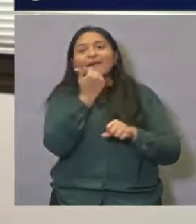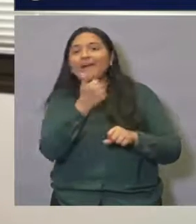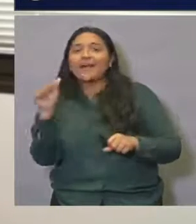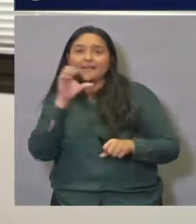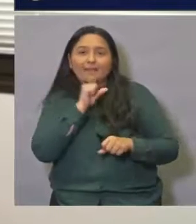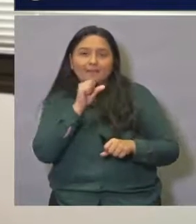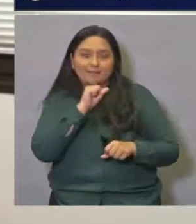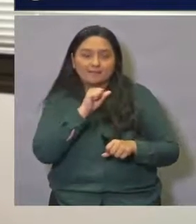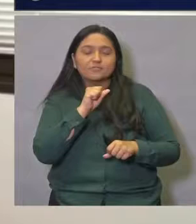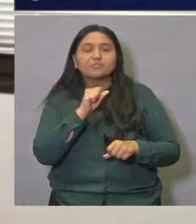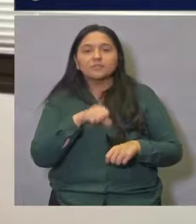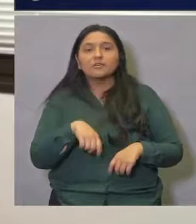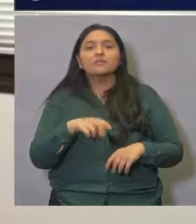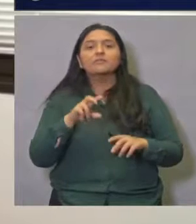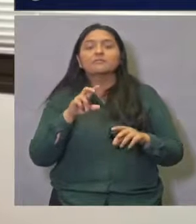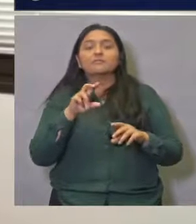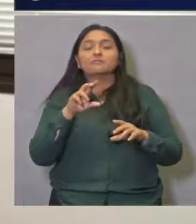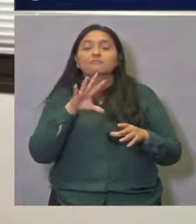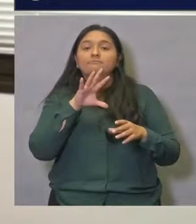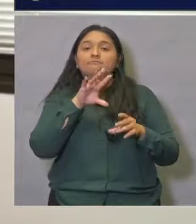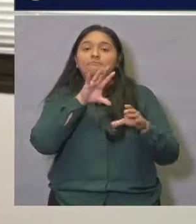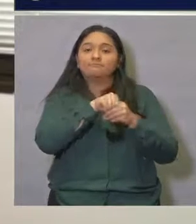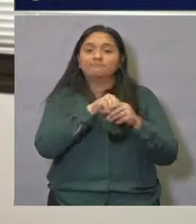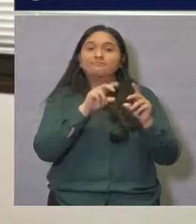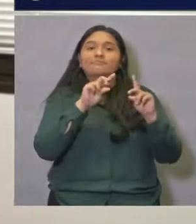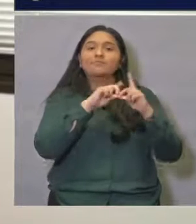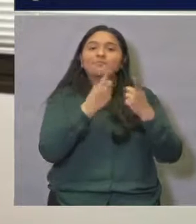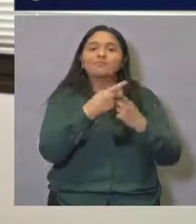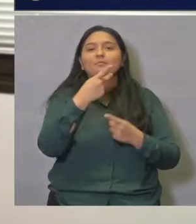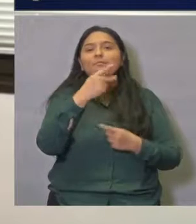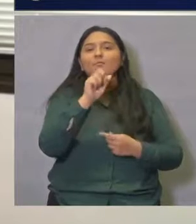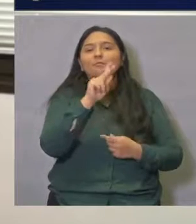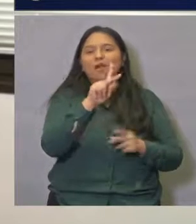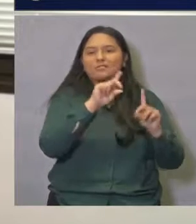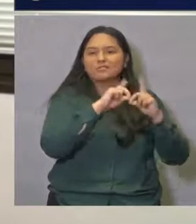NORMALIDAD EN NUESTRAS VIDAS, ESTAMOS EN EL COMIENZO DE LA PRIMAVERA Y HAY MUCHAS